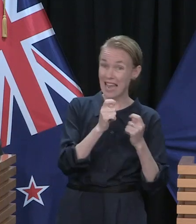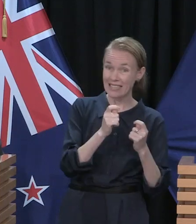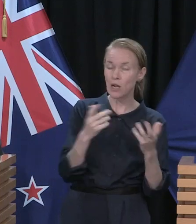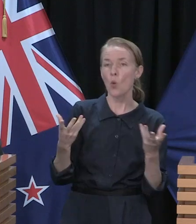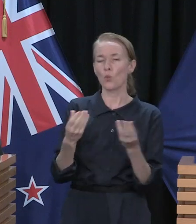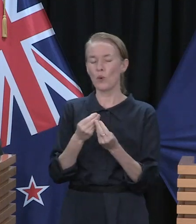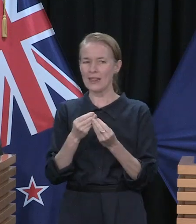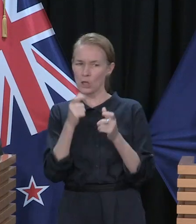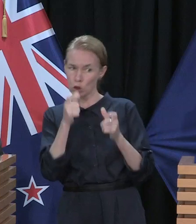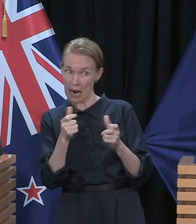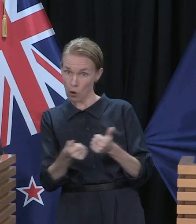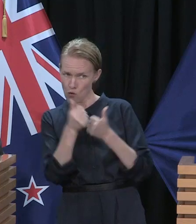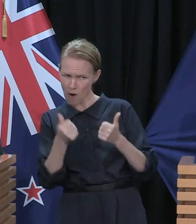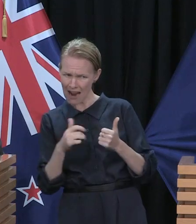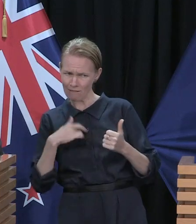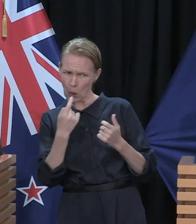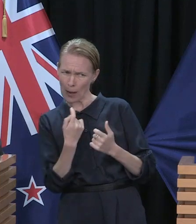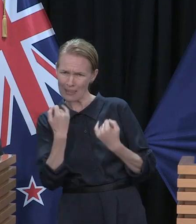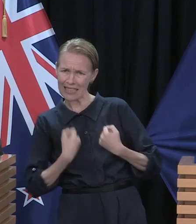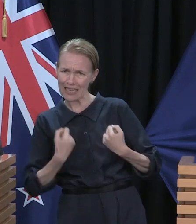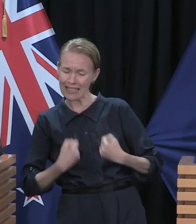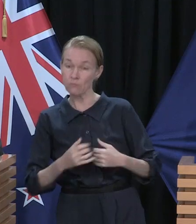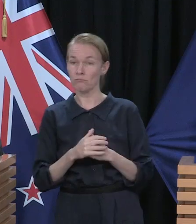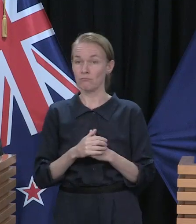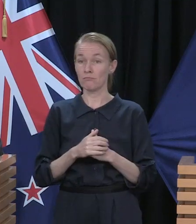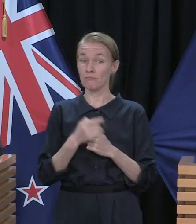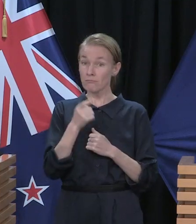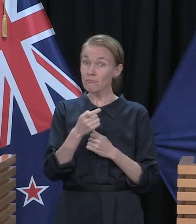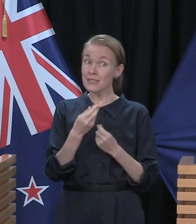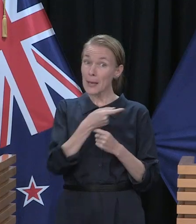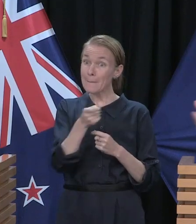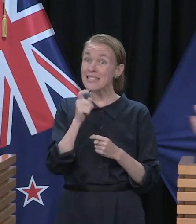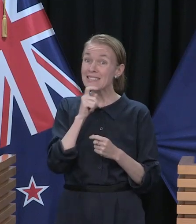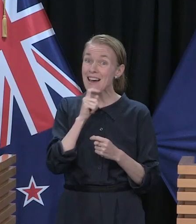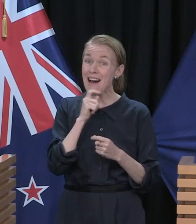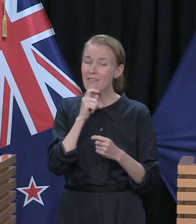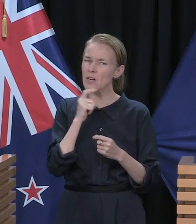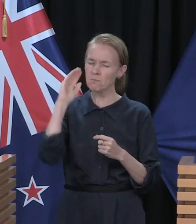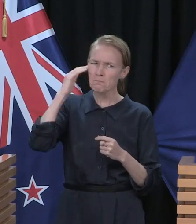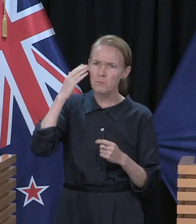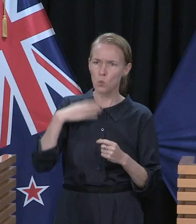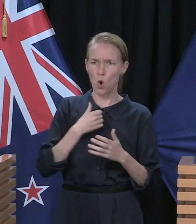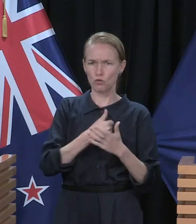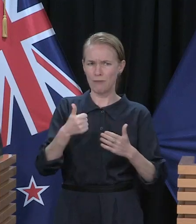surveillance testing is to complement that, and that is to protect both the staff members - some are very keen to actually have that testing,